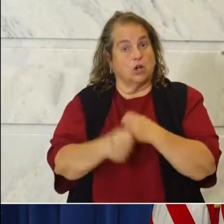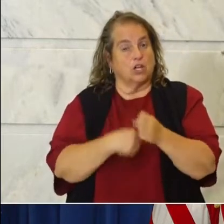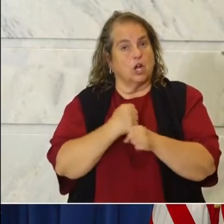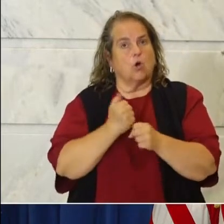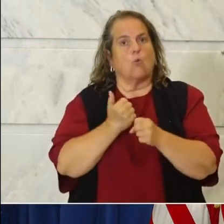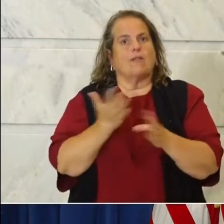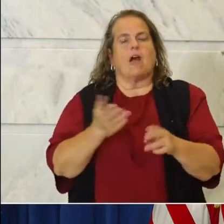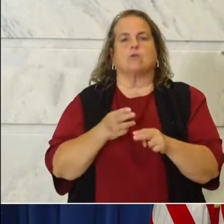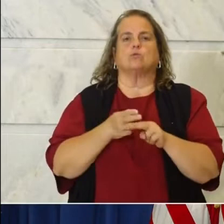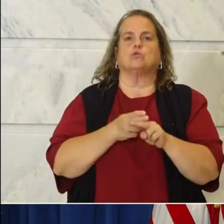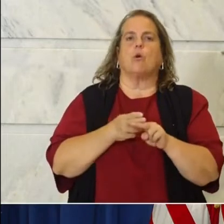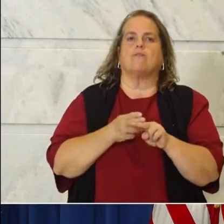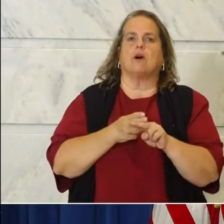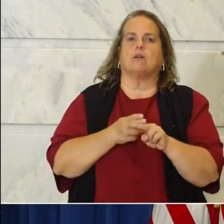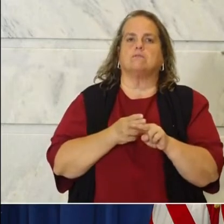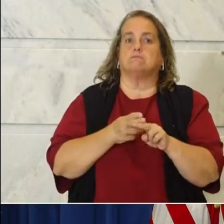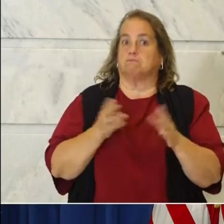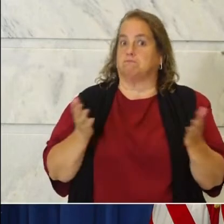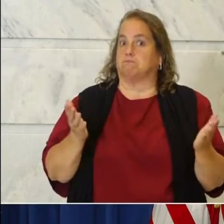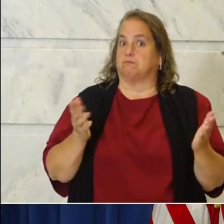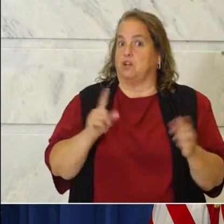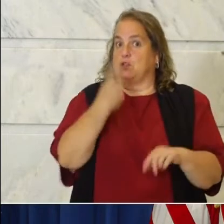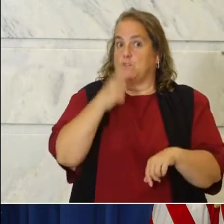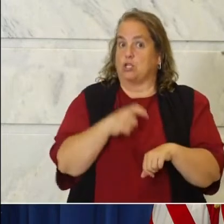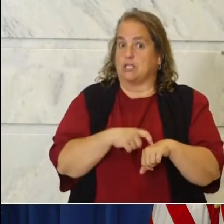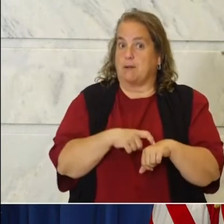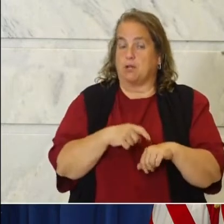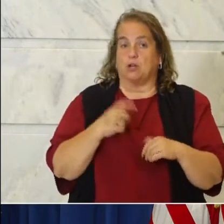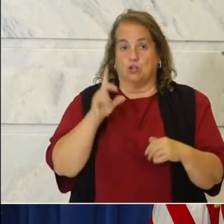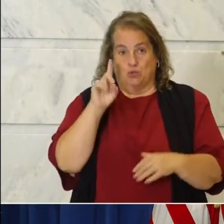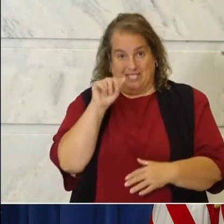to date, with some collection tax payments still to be counted for the